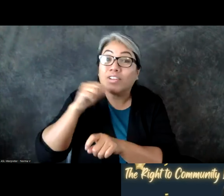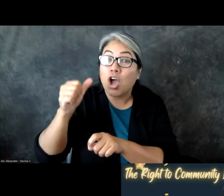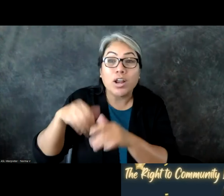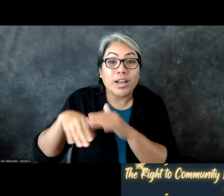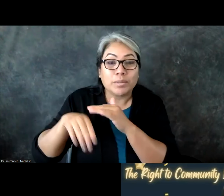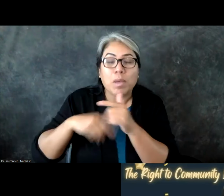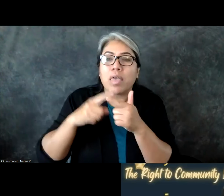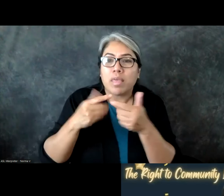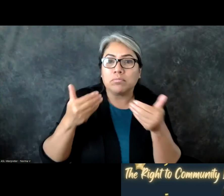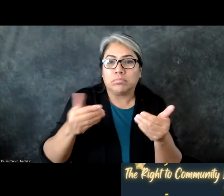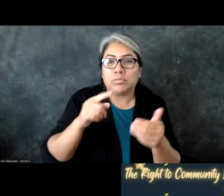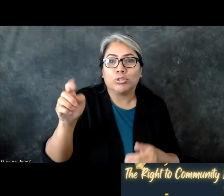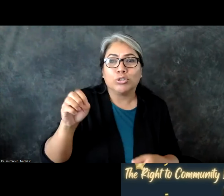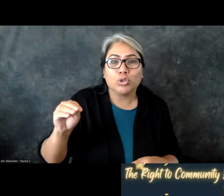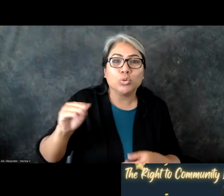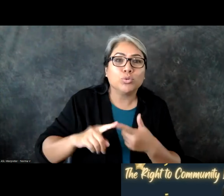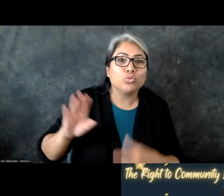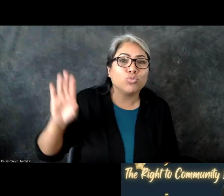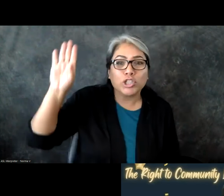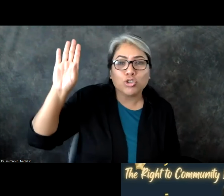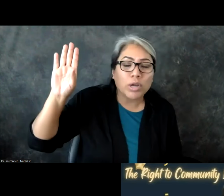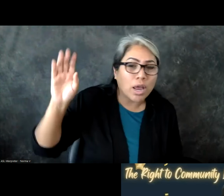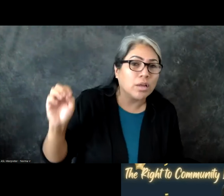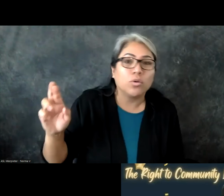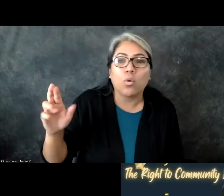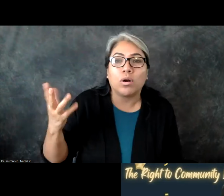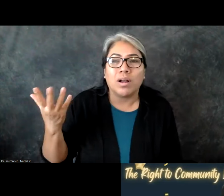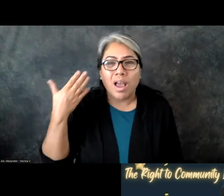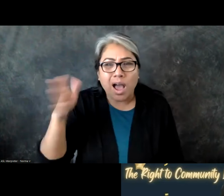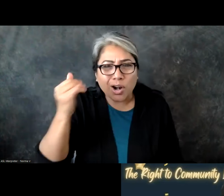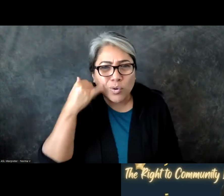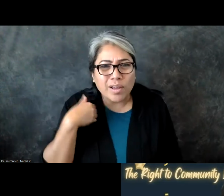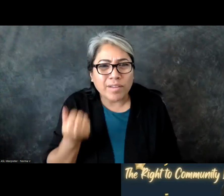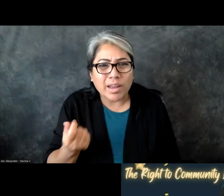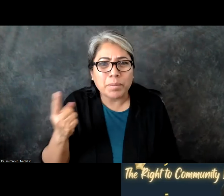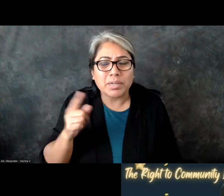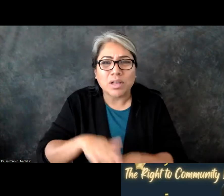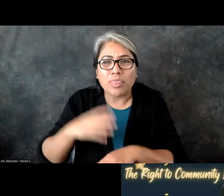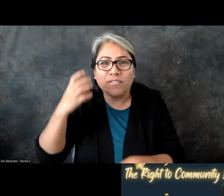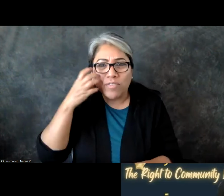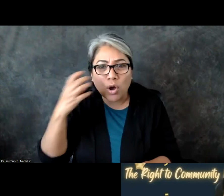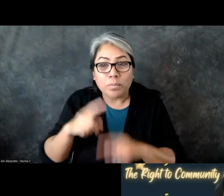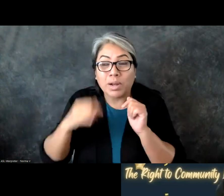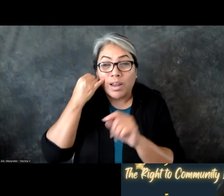people if the chat is accessible to you, please put your questions there. If it is not, then go ahead and use